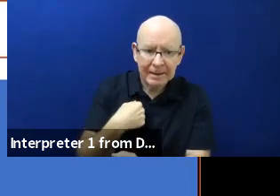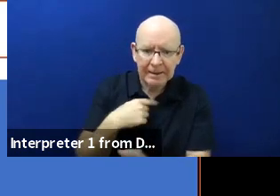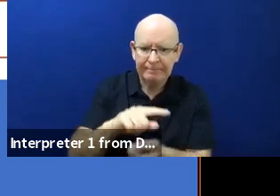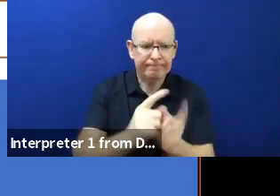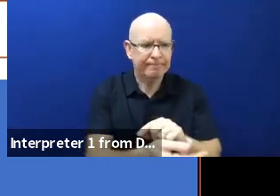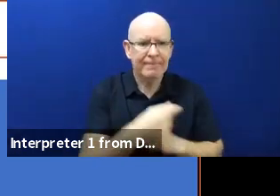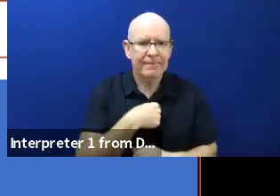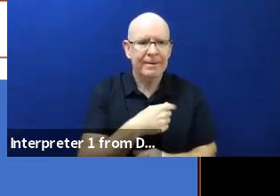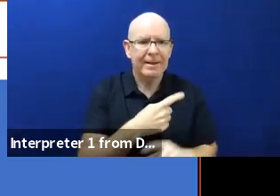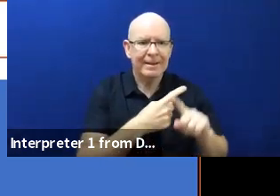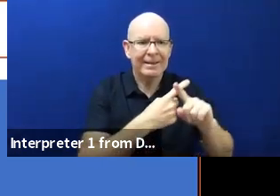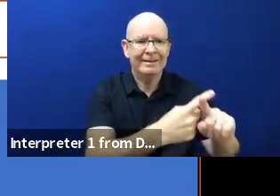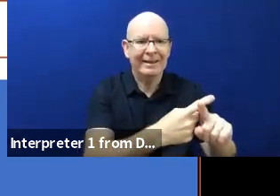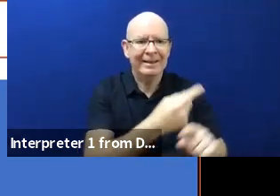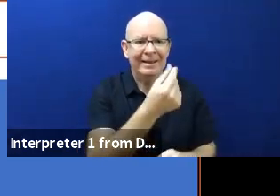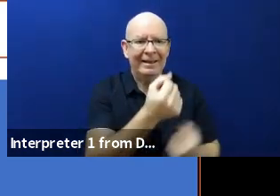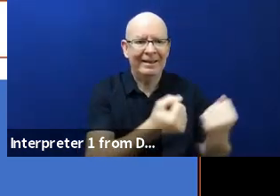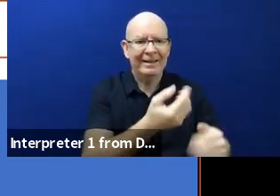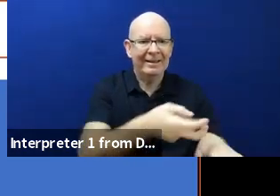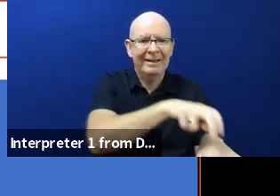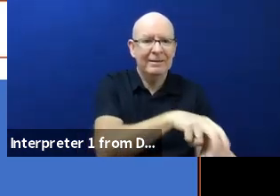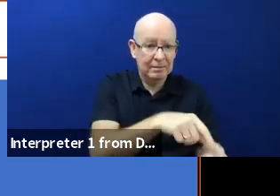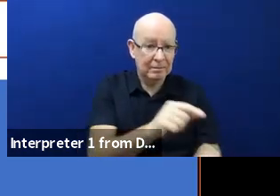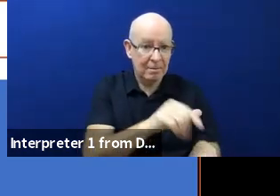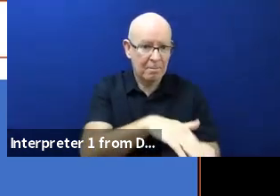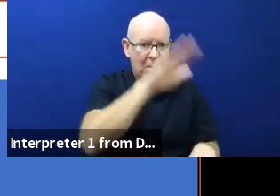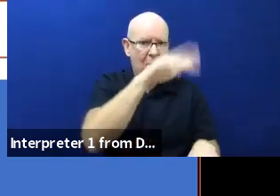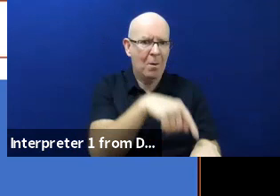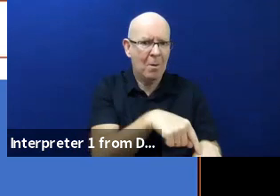diverse, we have first the direct cost which comes to mind is of course the wheelchair,